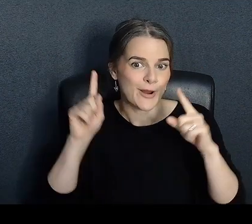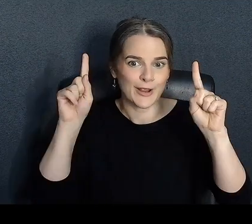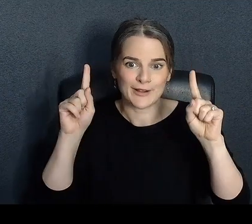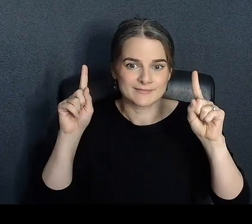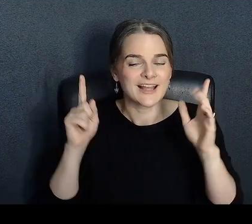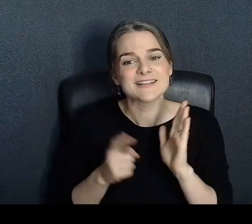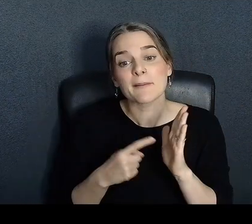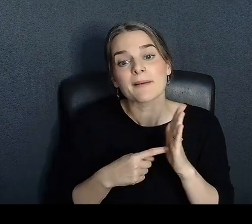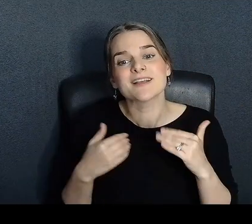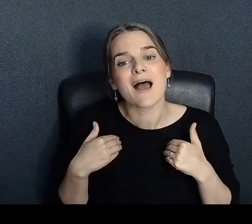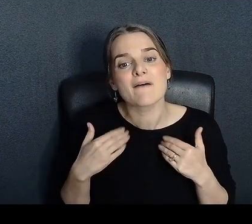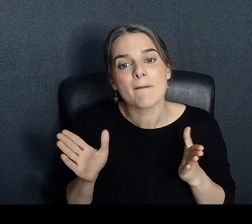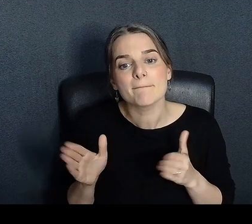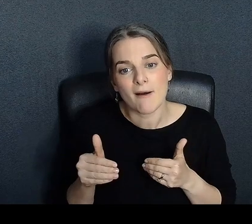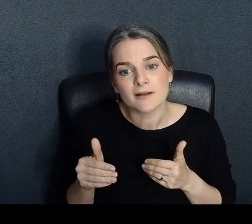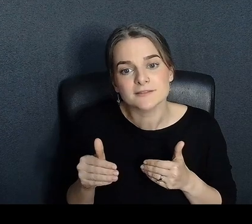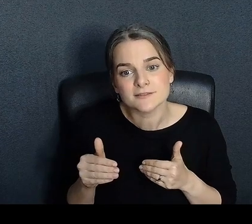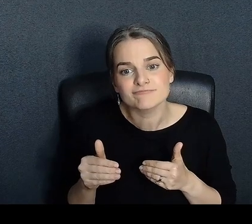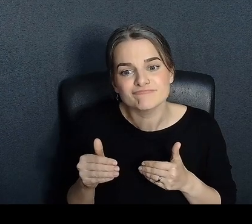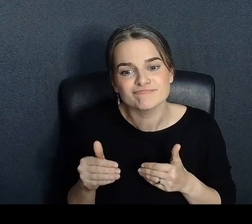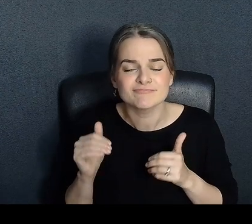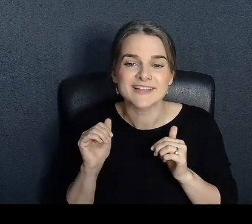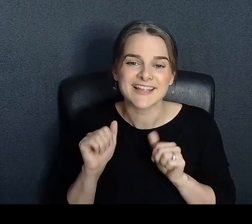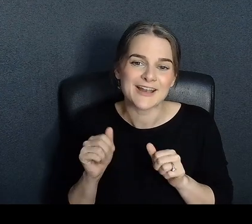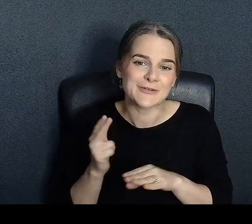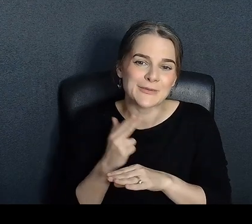that you can use as a transmitter.